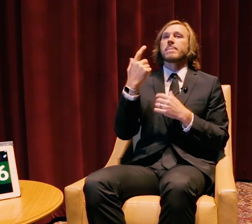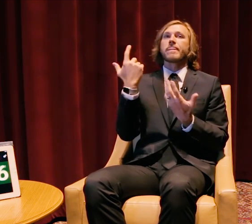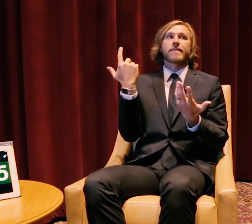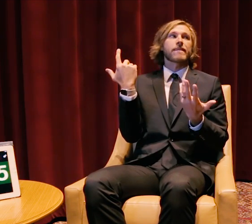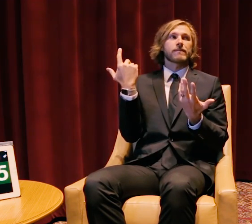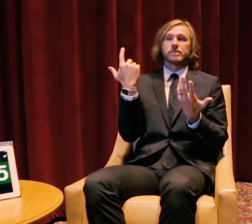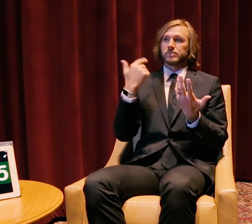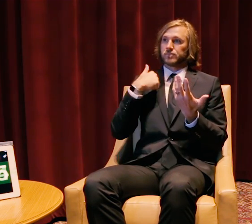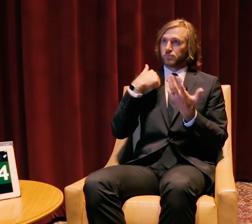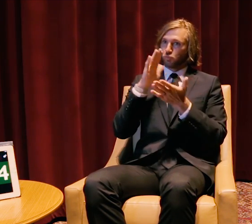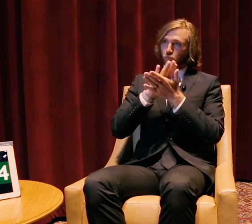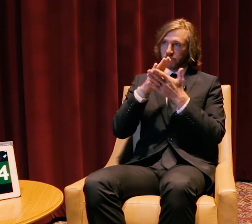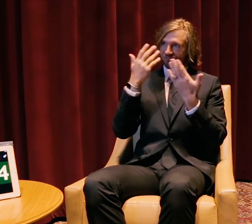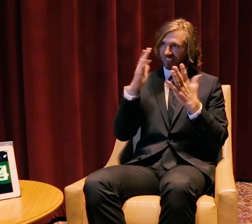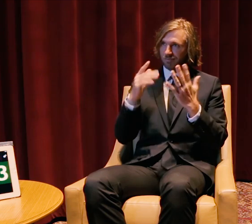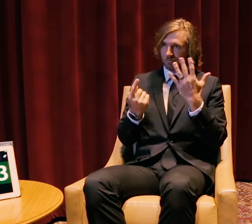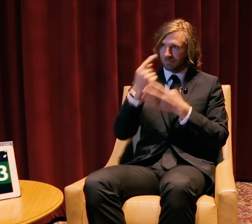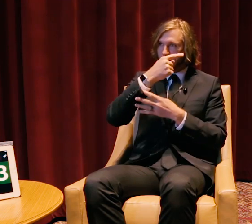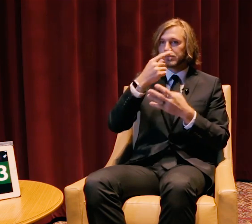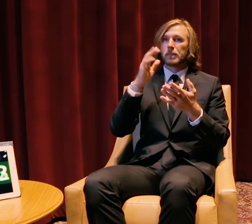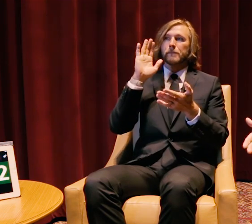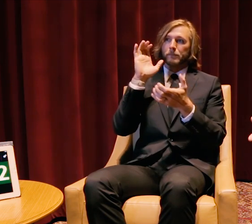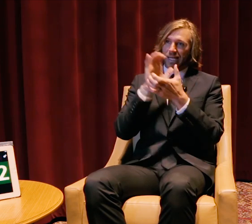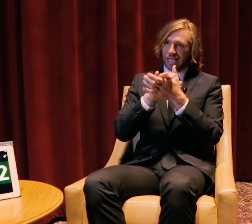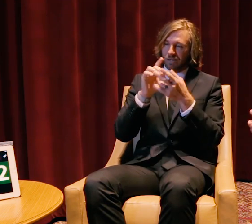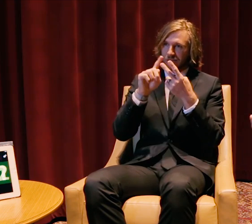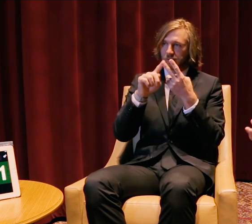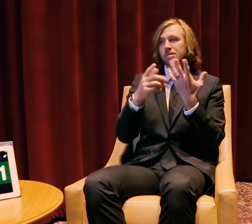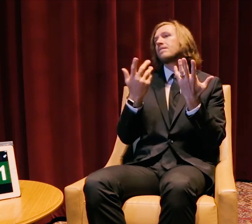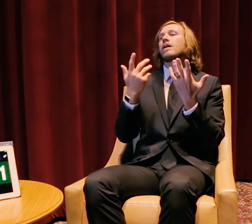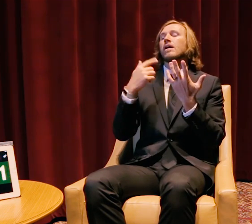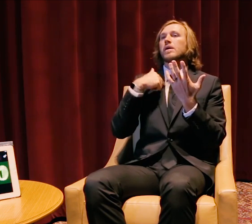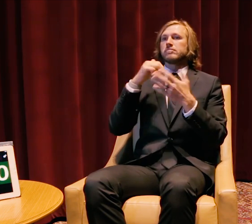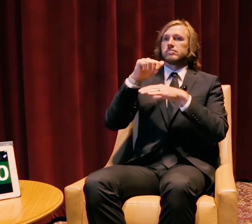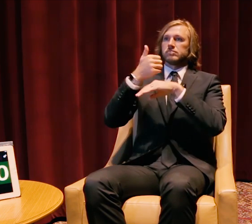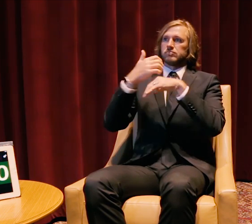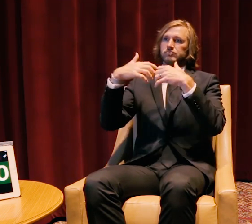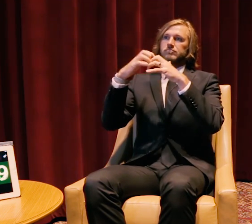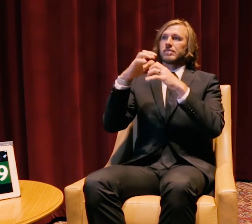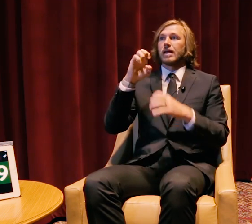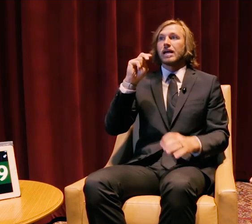you know, put myself through school, you know, married, and, basically, founding Enercom,